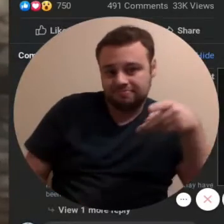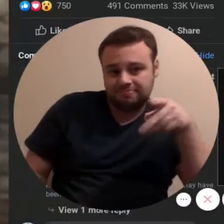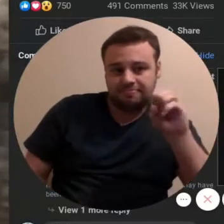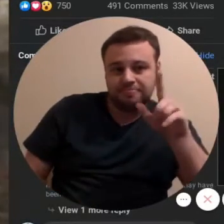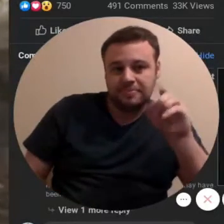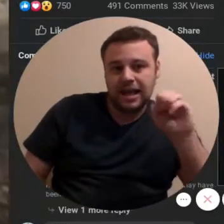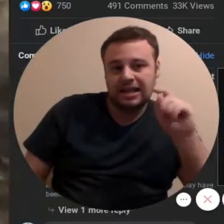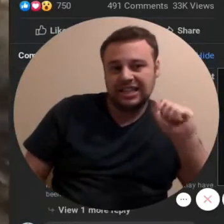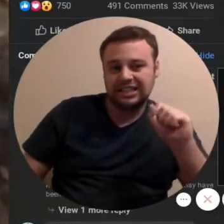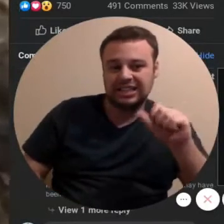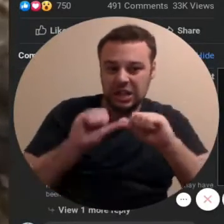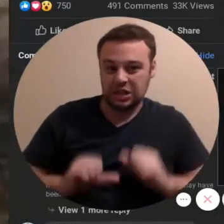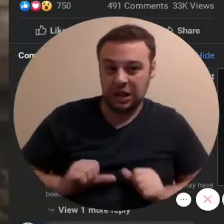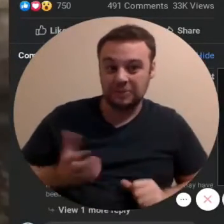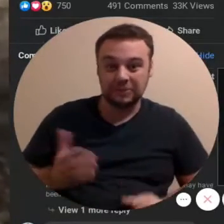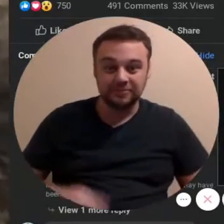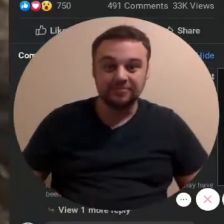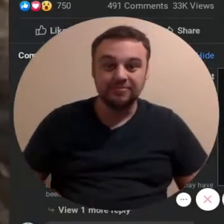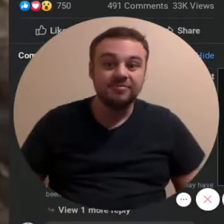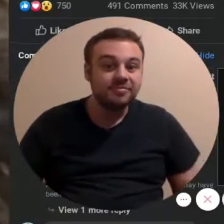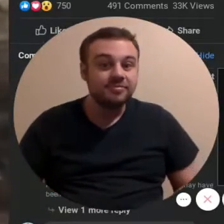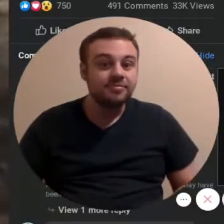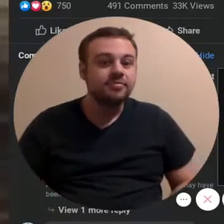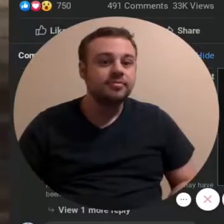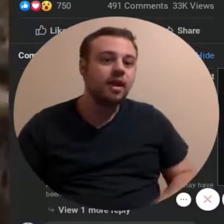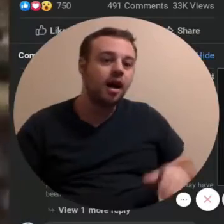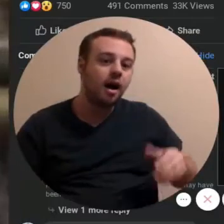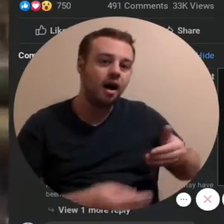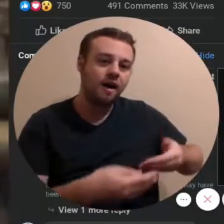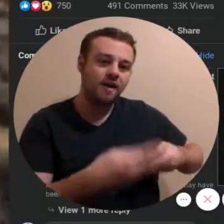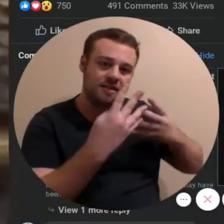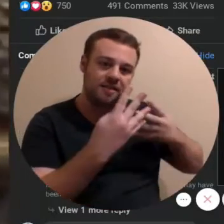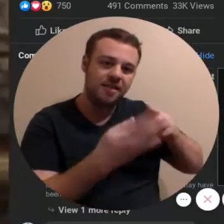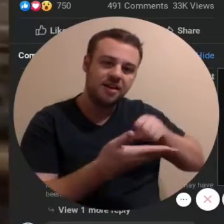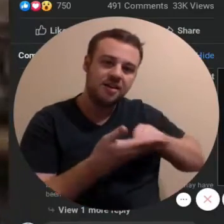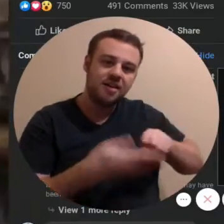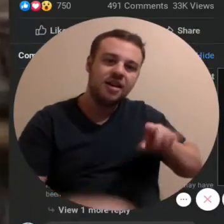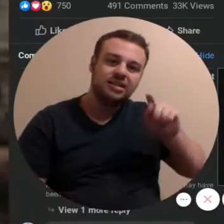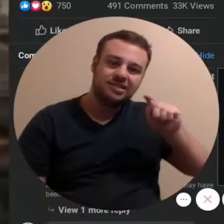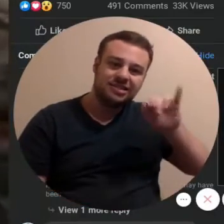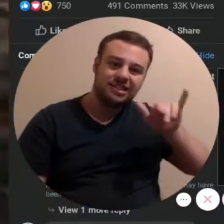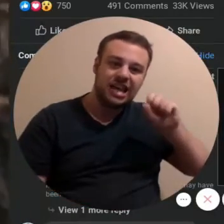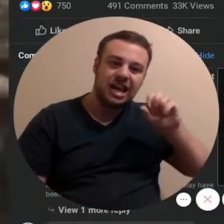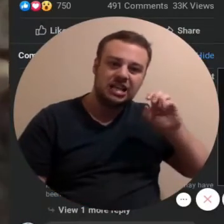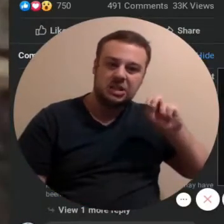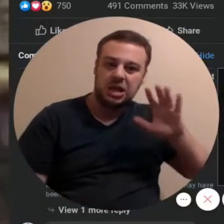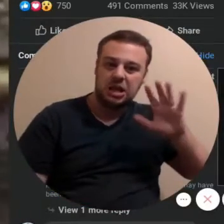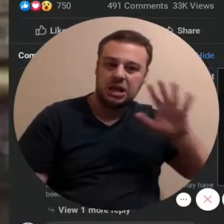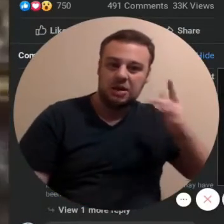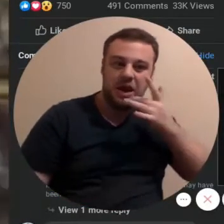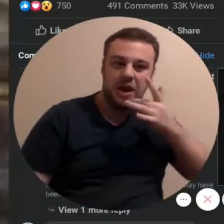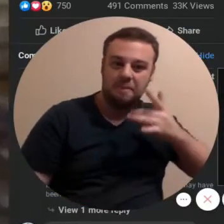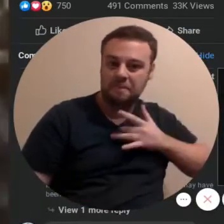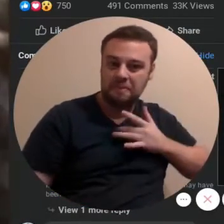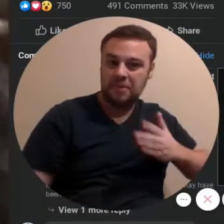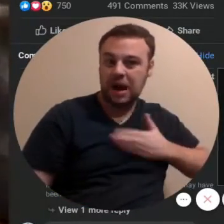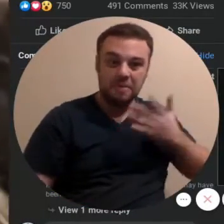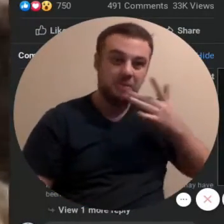Erica: Look how cute. Happy birthday Tyson. Tyson's watching for his 5th birthday. We're glad you guys are tuning in. We do the field trips every day at 11:30. Just kind of our way